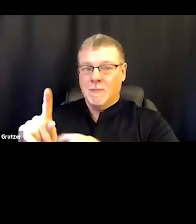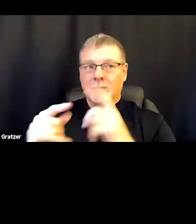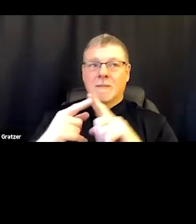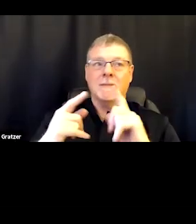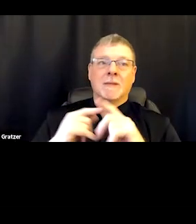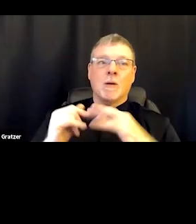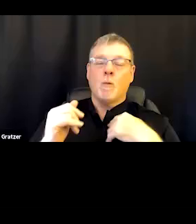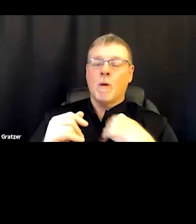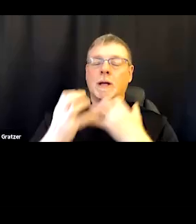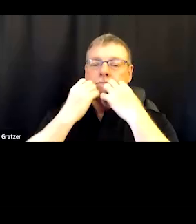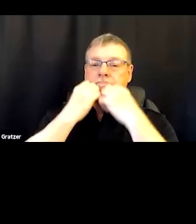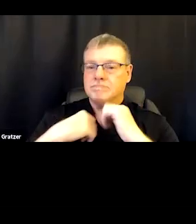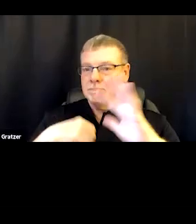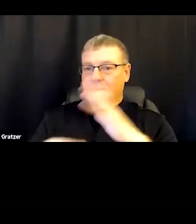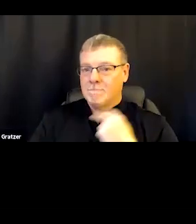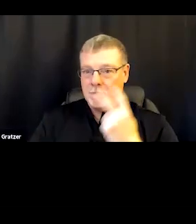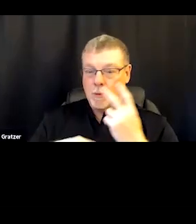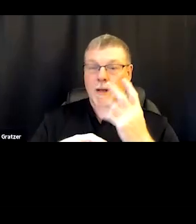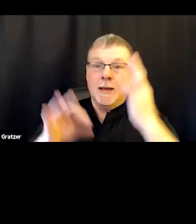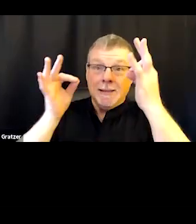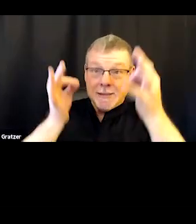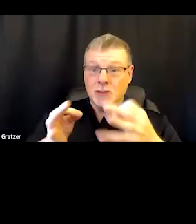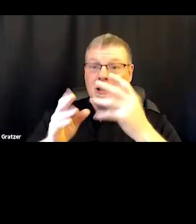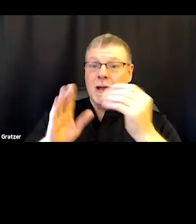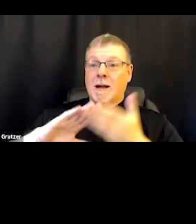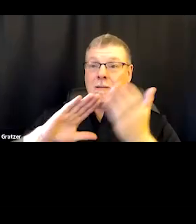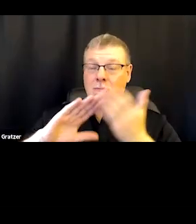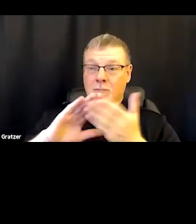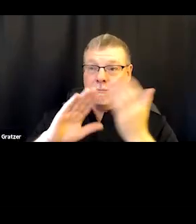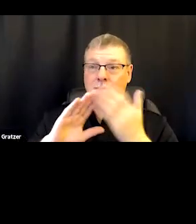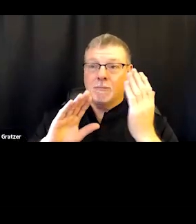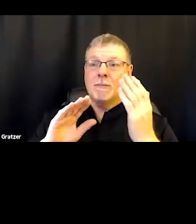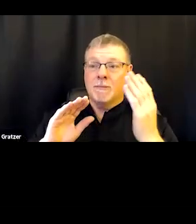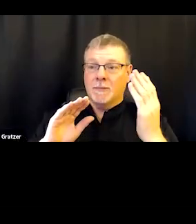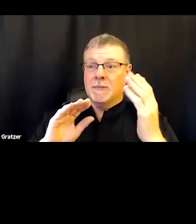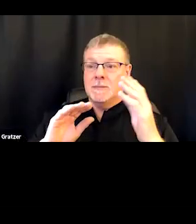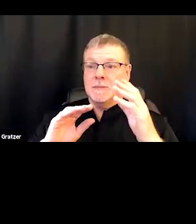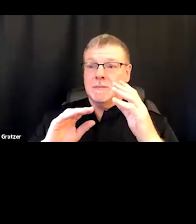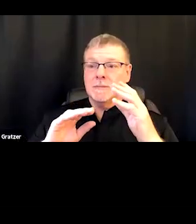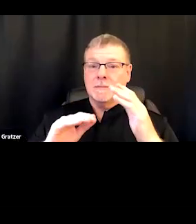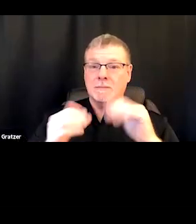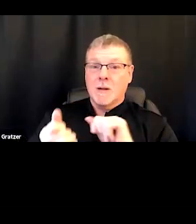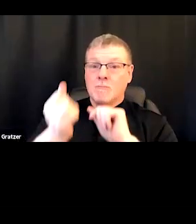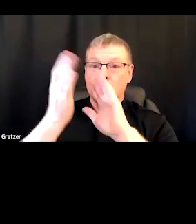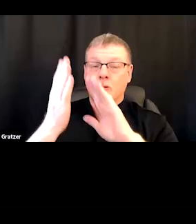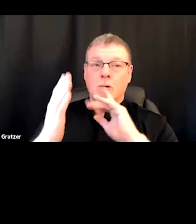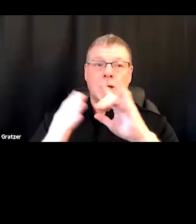and want to make sure that our decisions and our operational approach is guided by community voice.